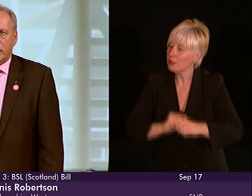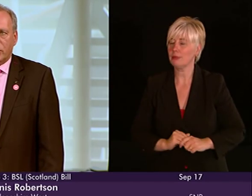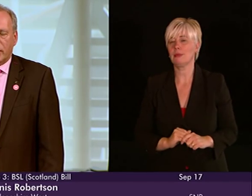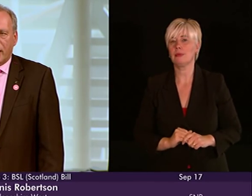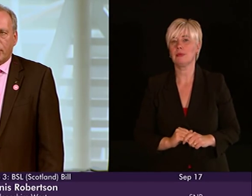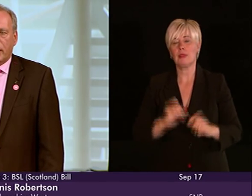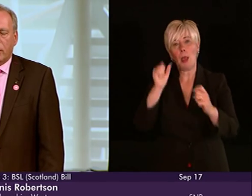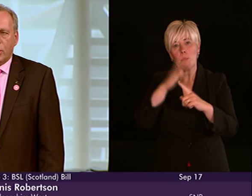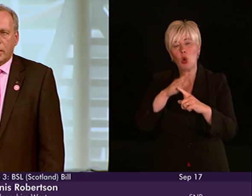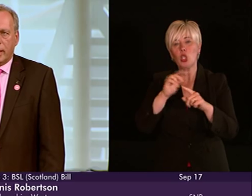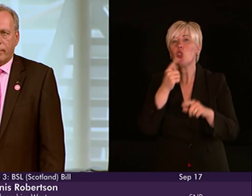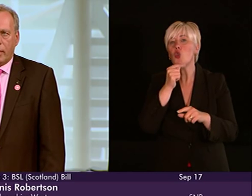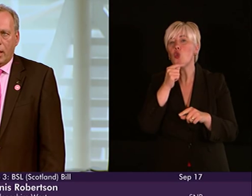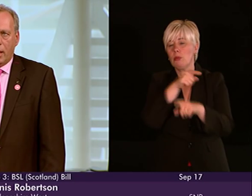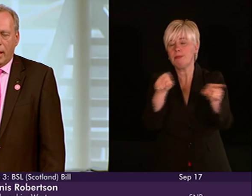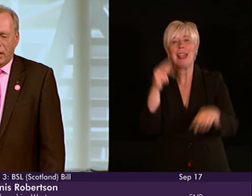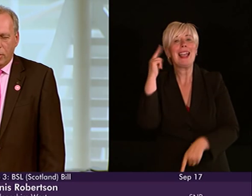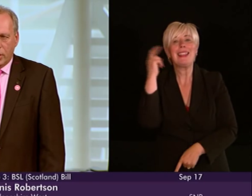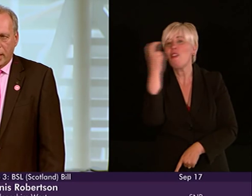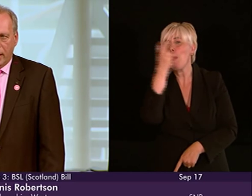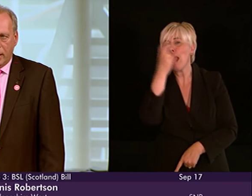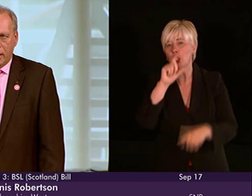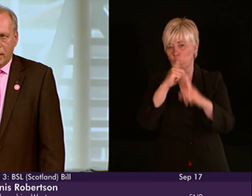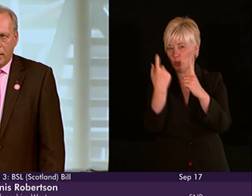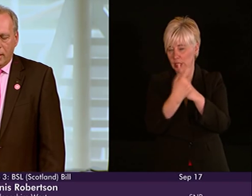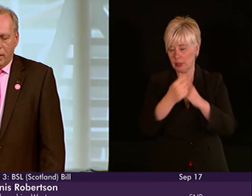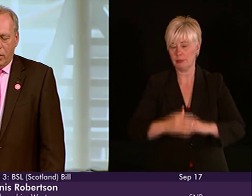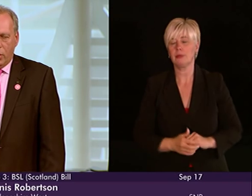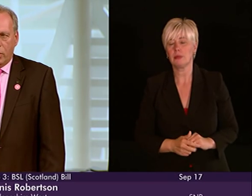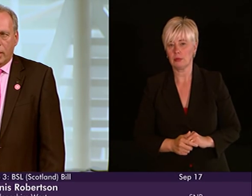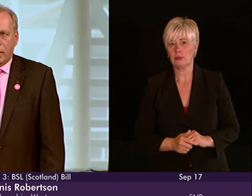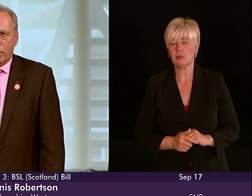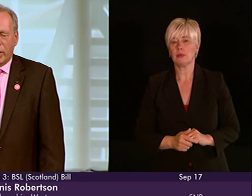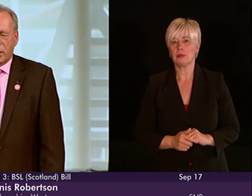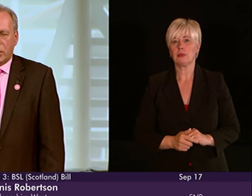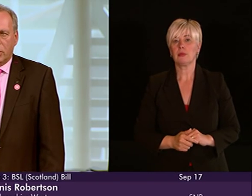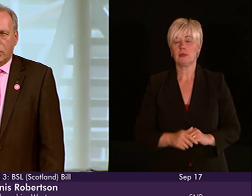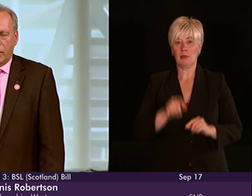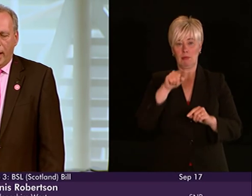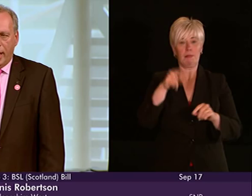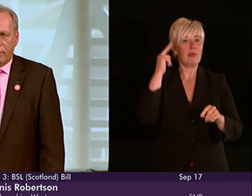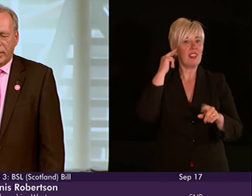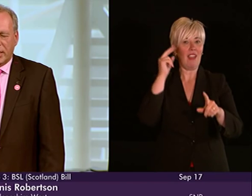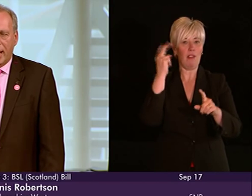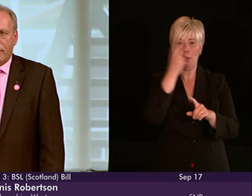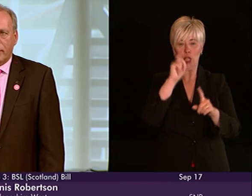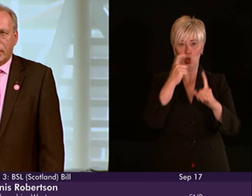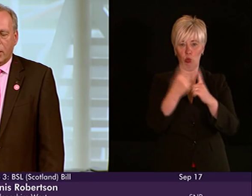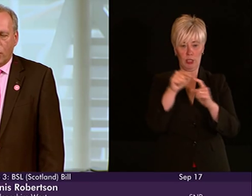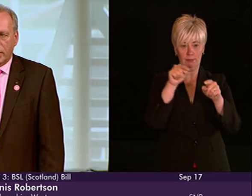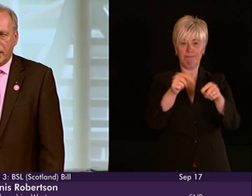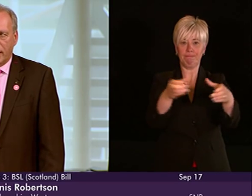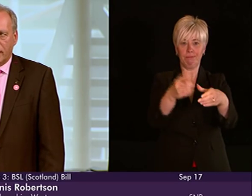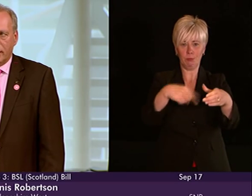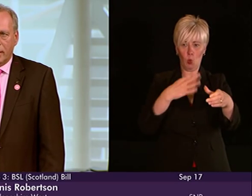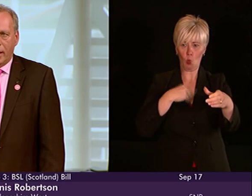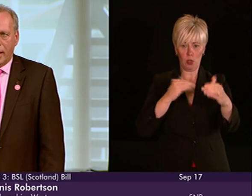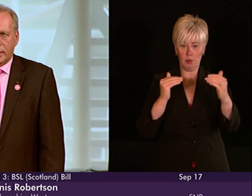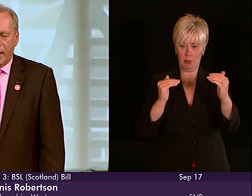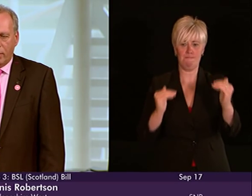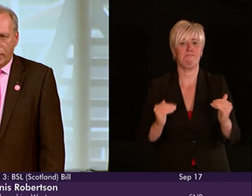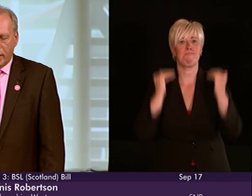important to the deafblind community, which wants to have the same equality as everyone